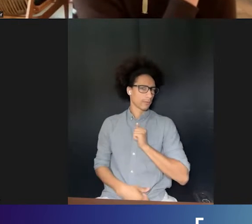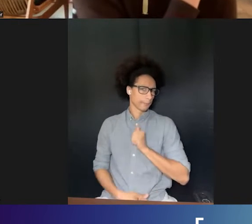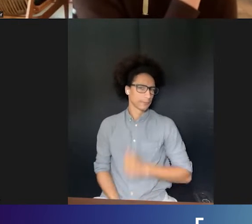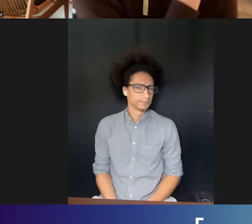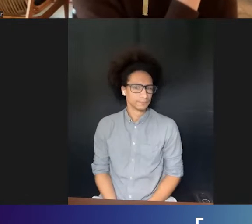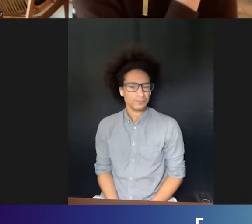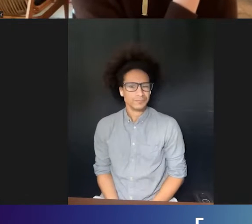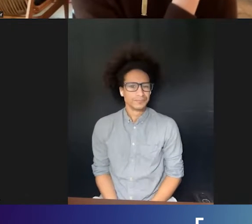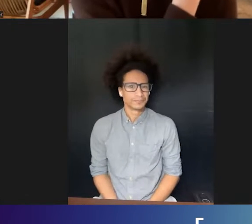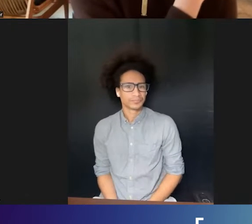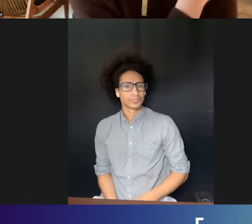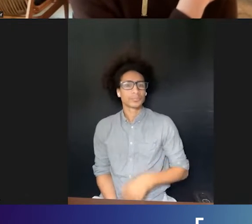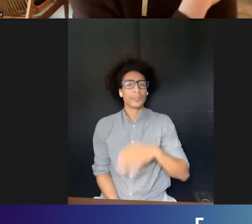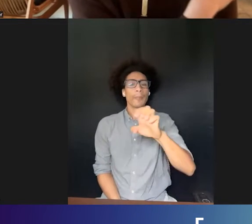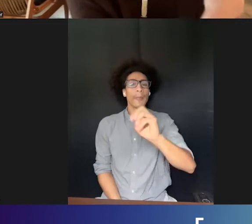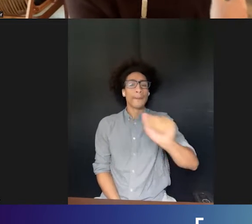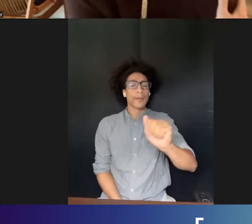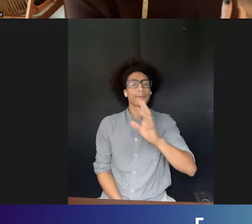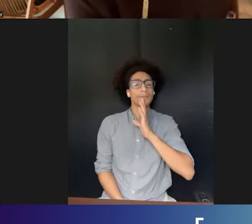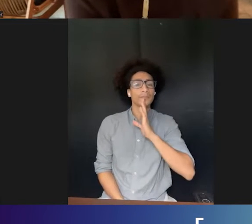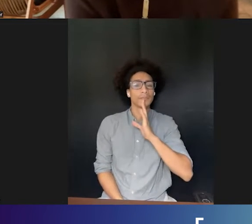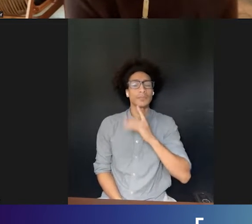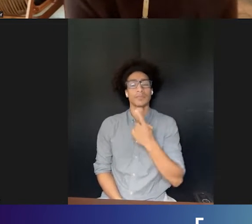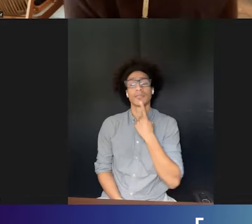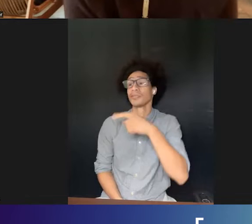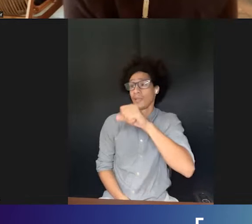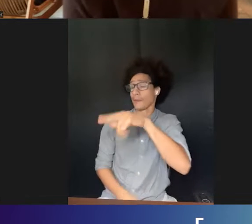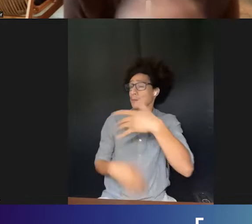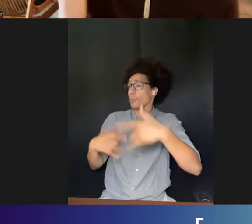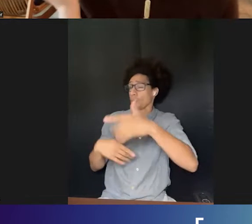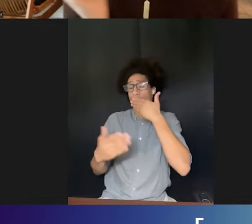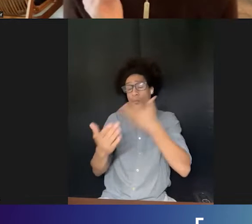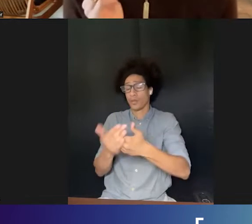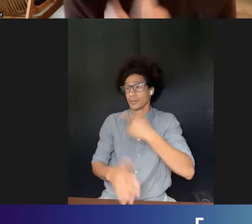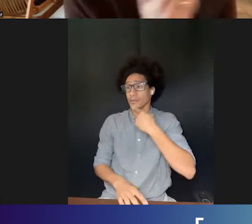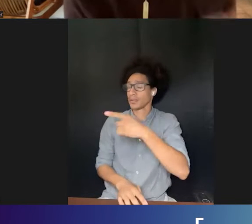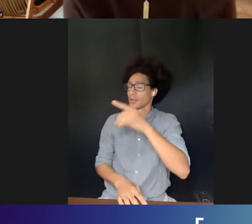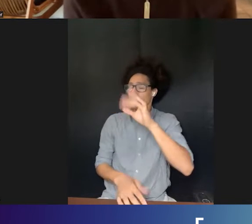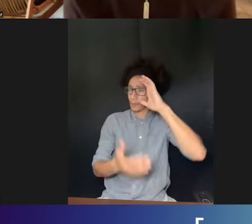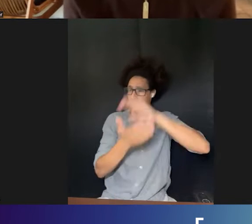And I think what Steve was just saying also about, you know, thinking about recruitment that relates to what